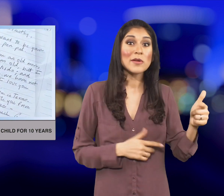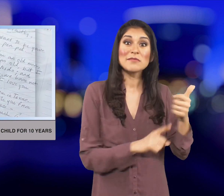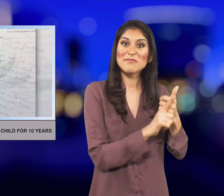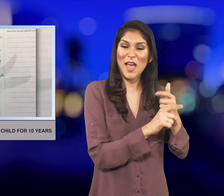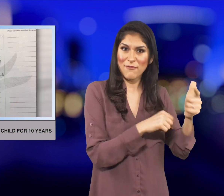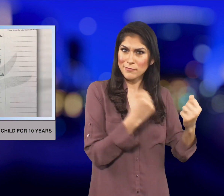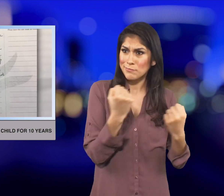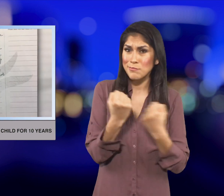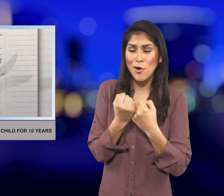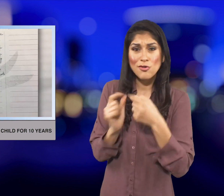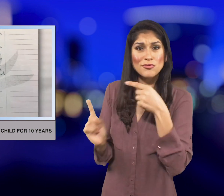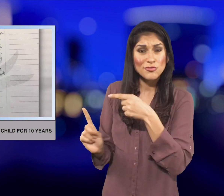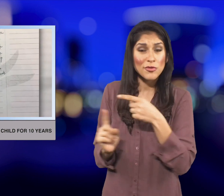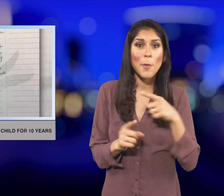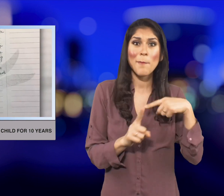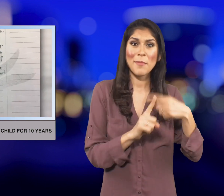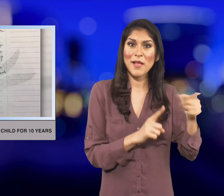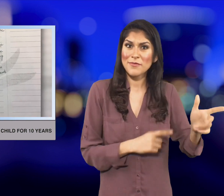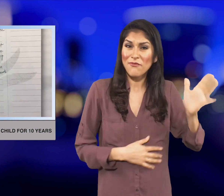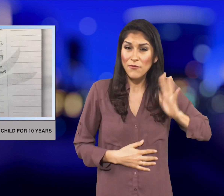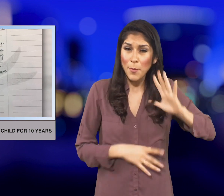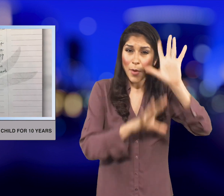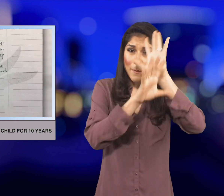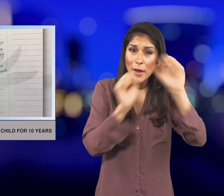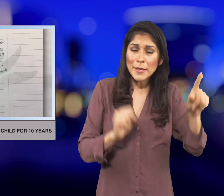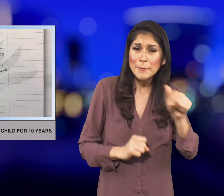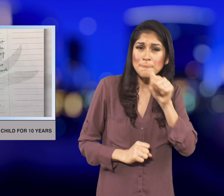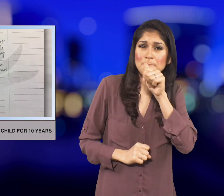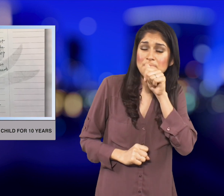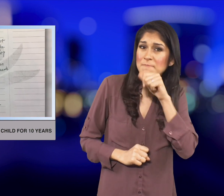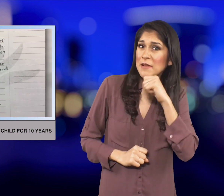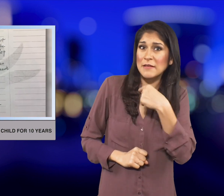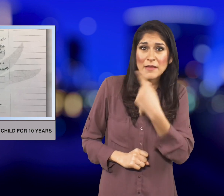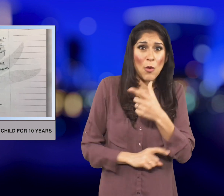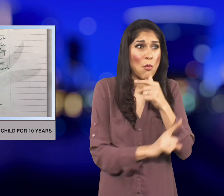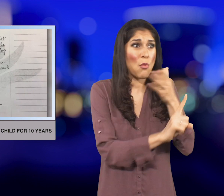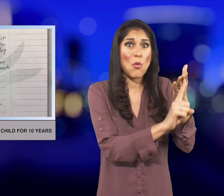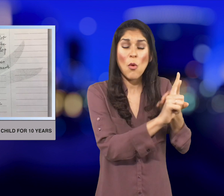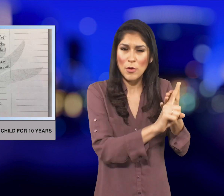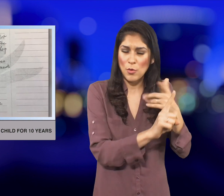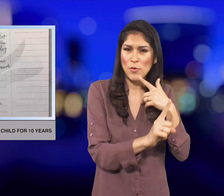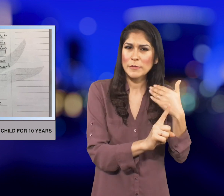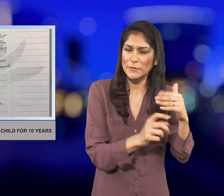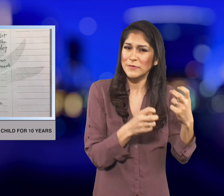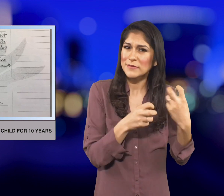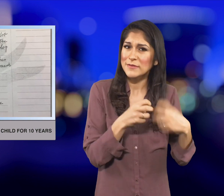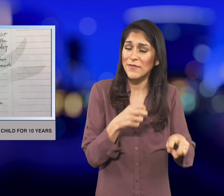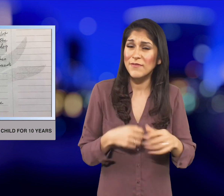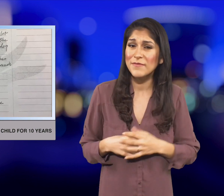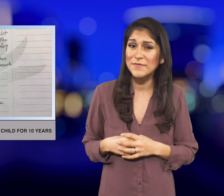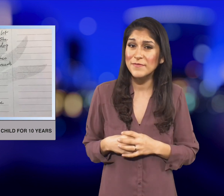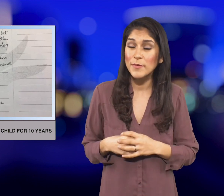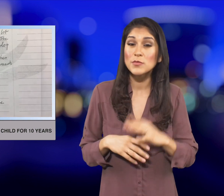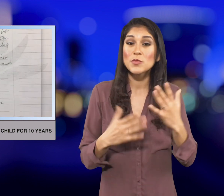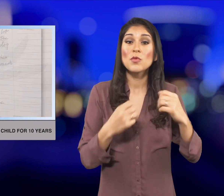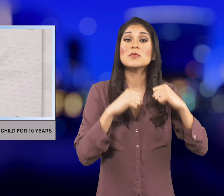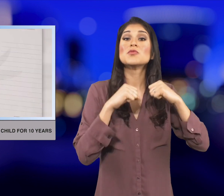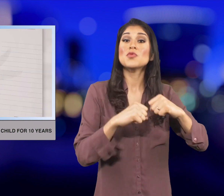Keeping the secret that the benefactor was a former president was no easy task.